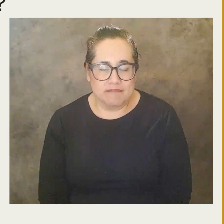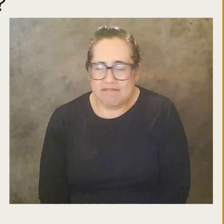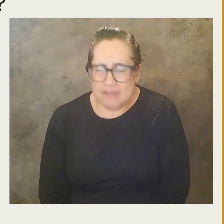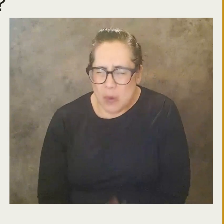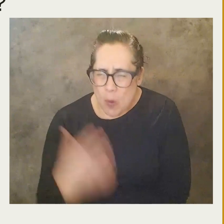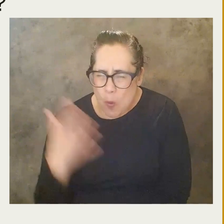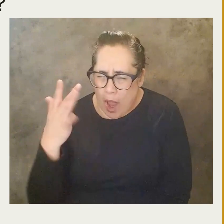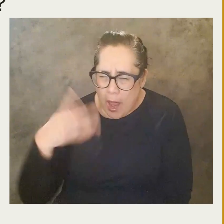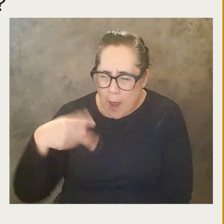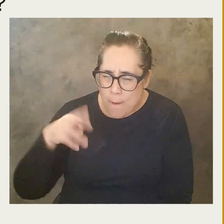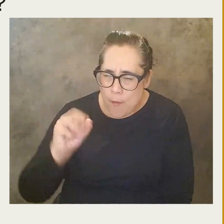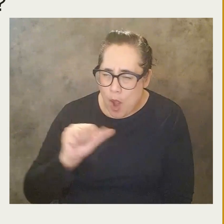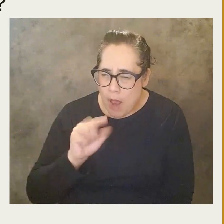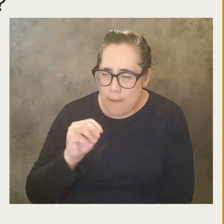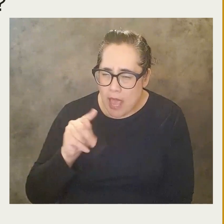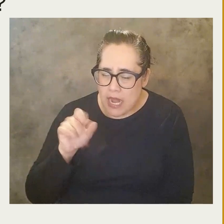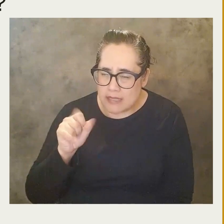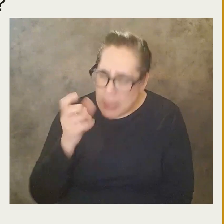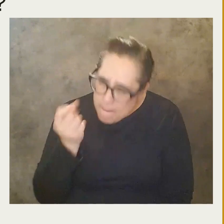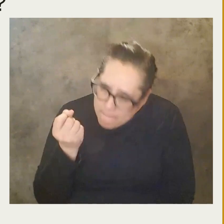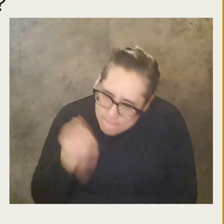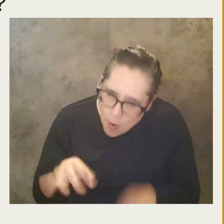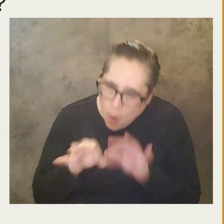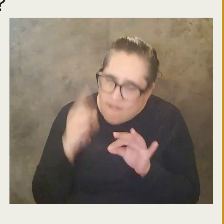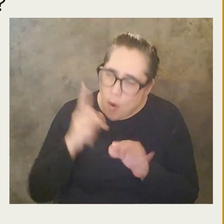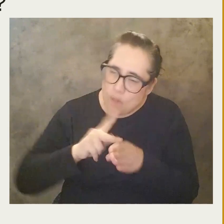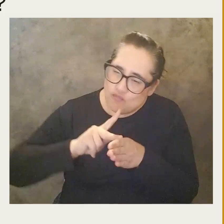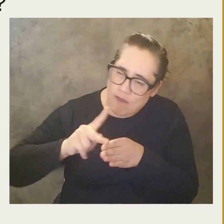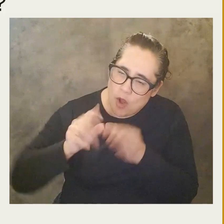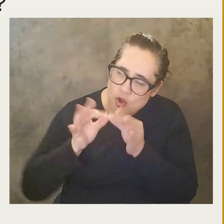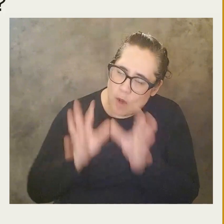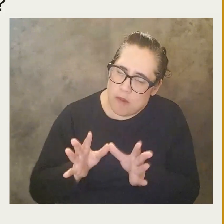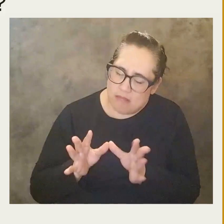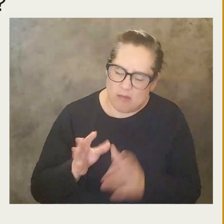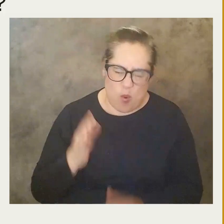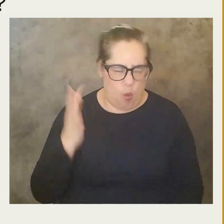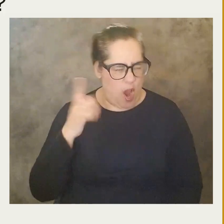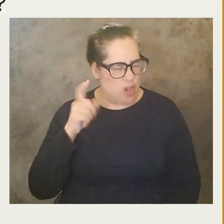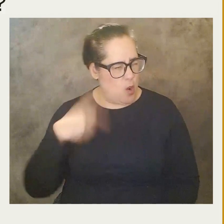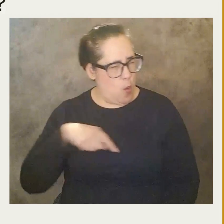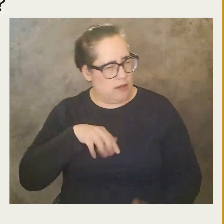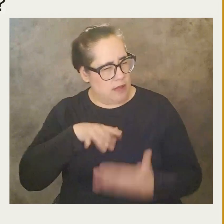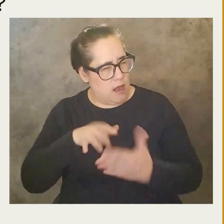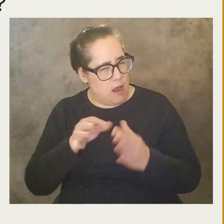Why is pragmatics important for professional interpreters? Why should we study pragmatics?